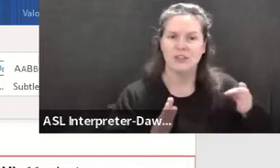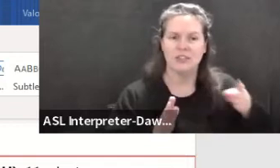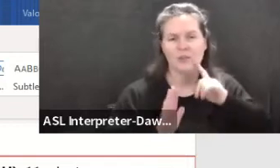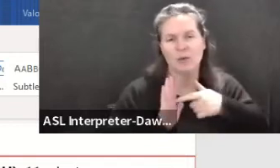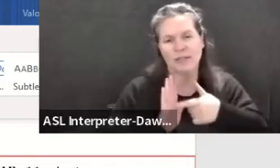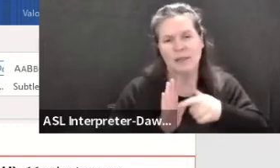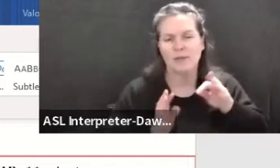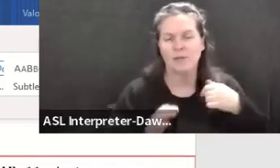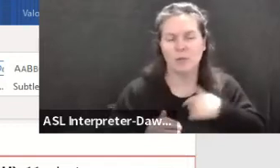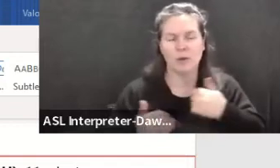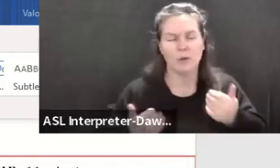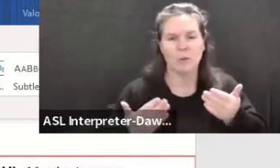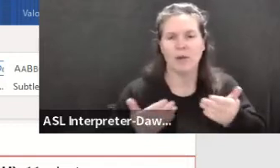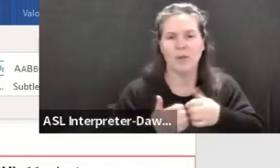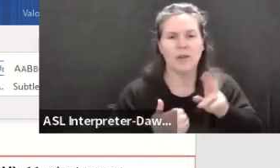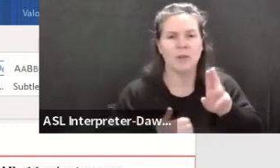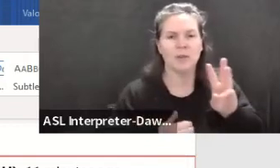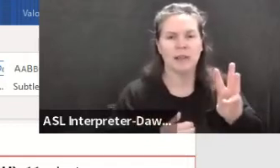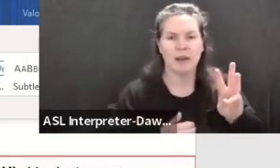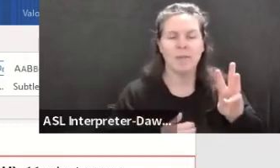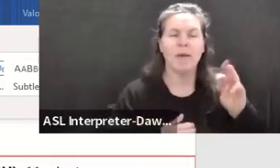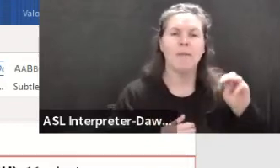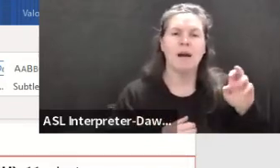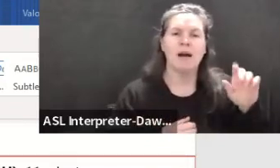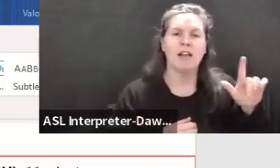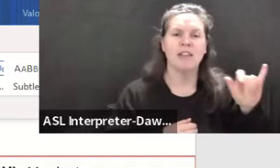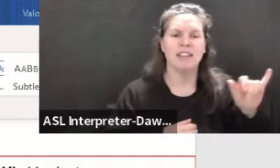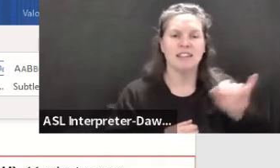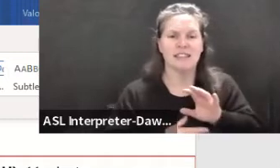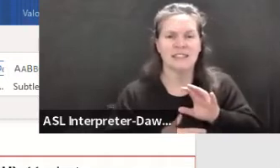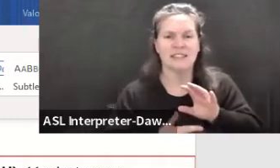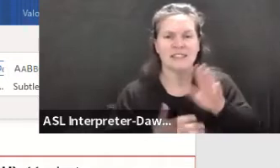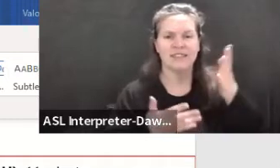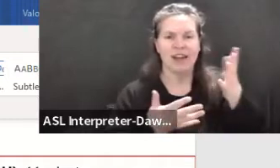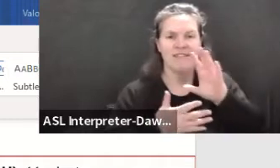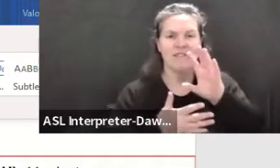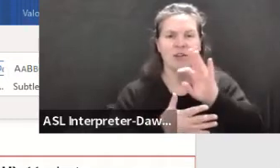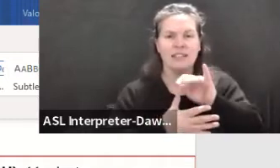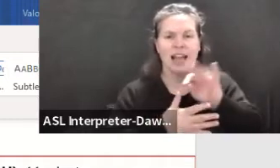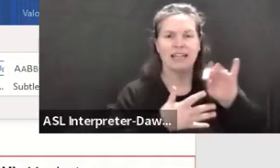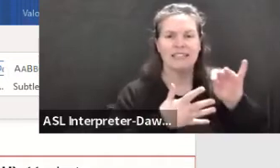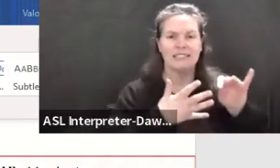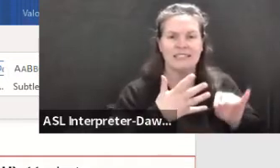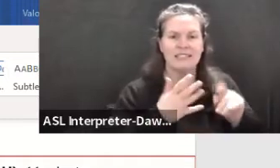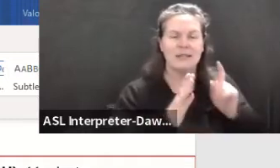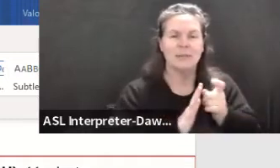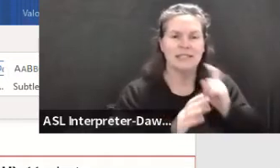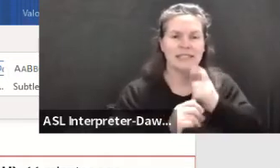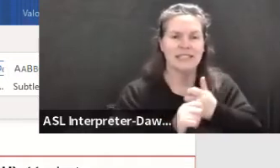for instance, if we were going with the UDub model, these like 90 minute, five modules, that those would be kind of an initial requirement